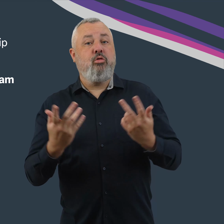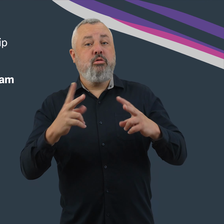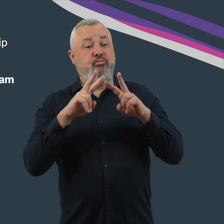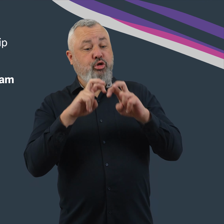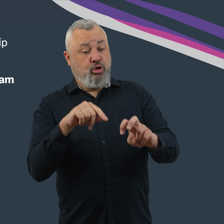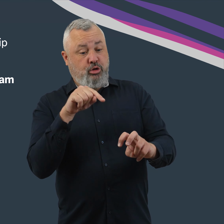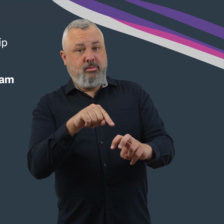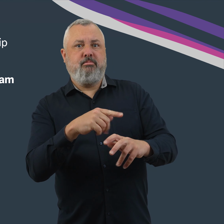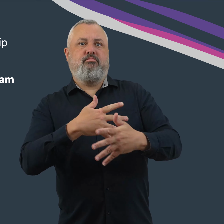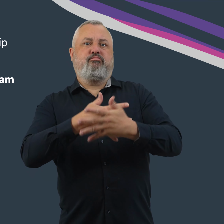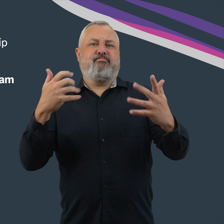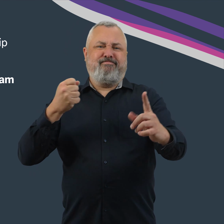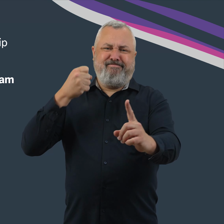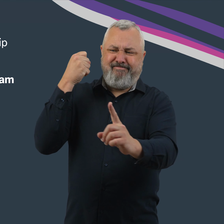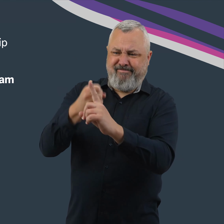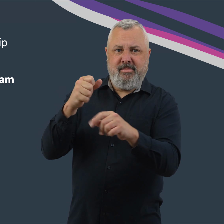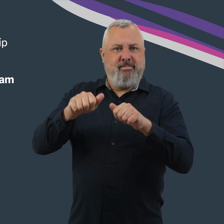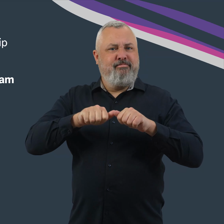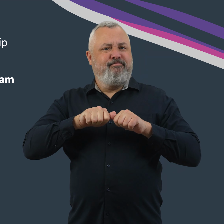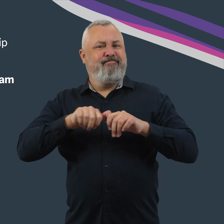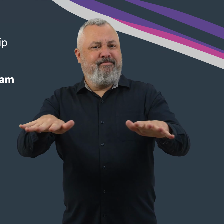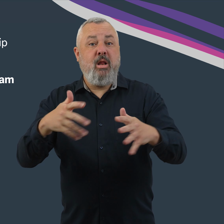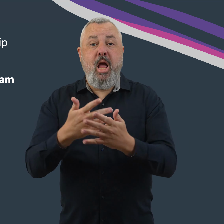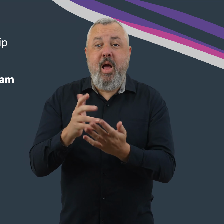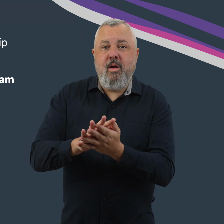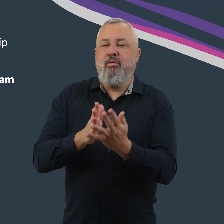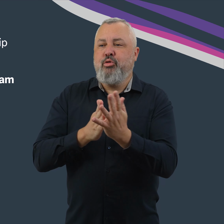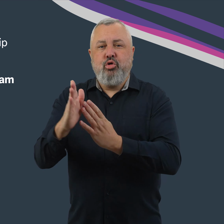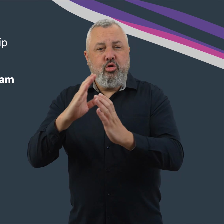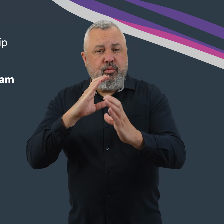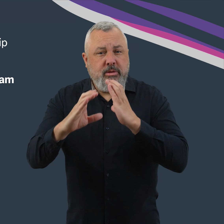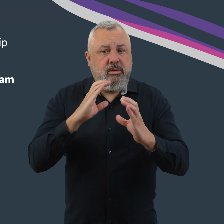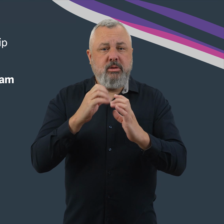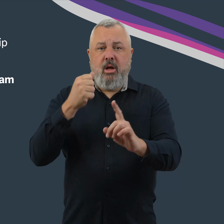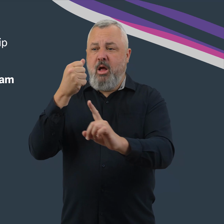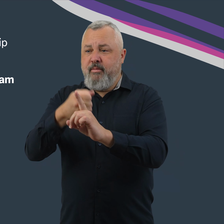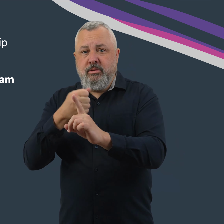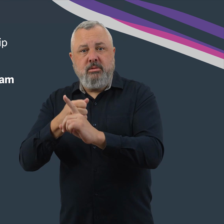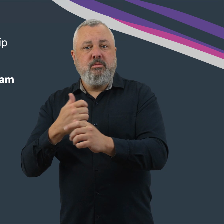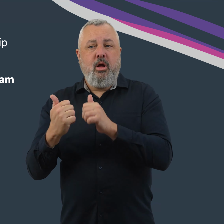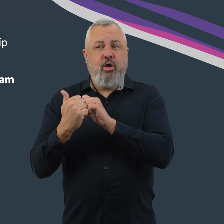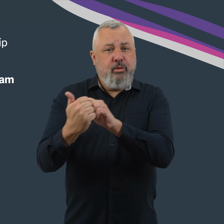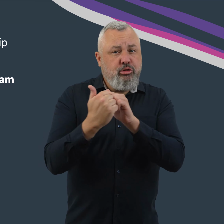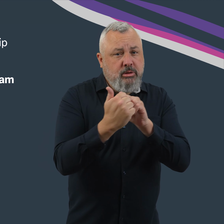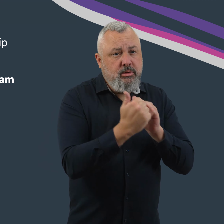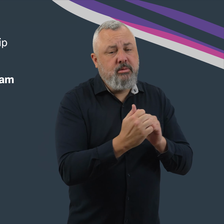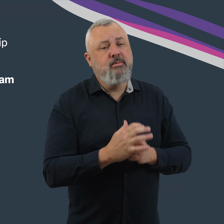or promoting the impact and uptake of research through communication, advocacy, or collaboration.